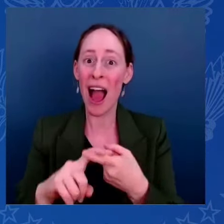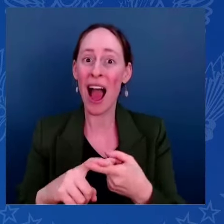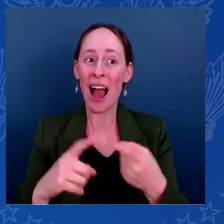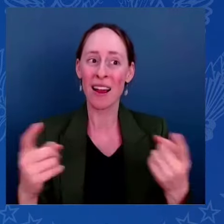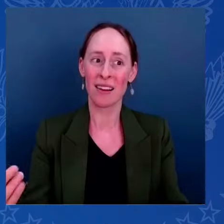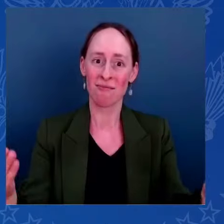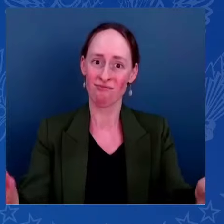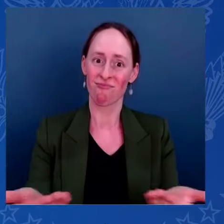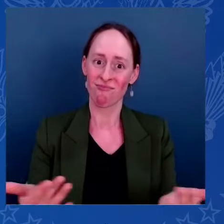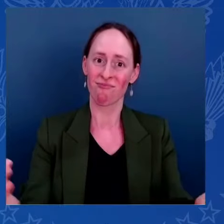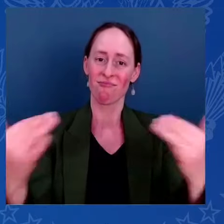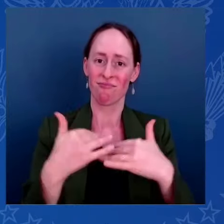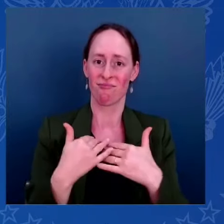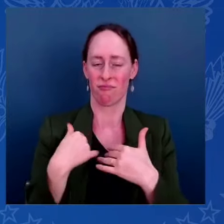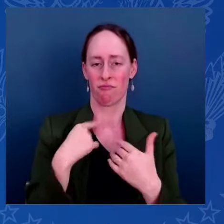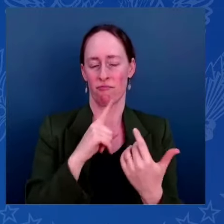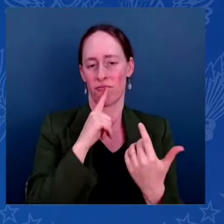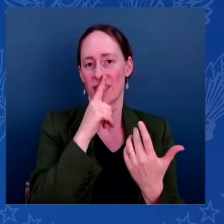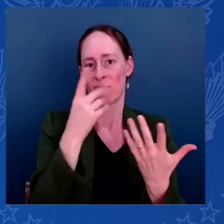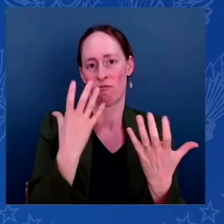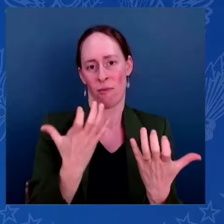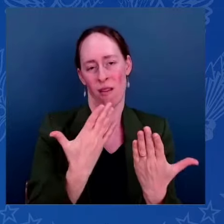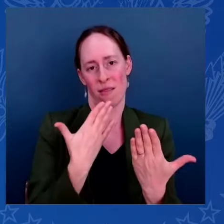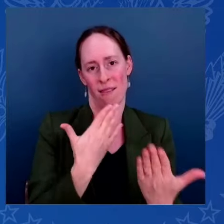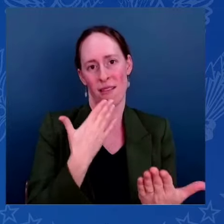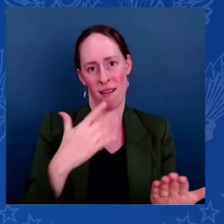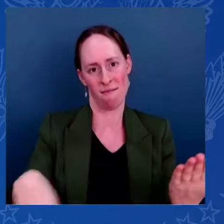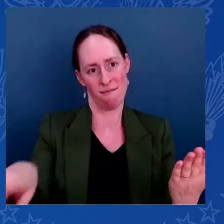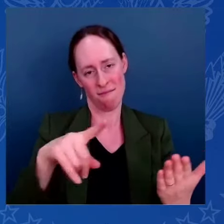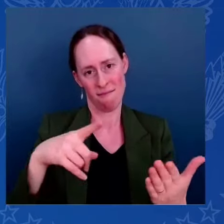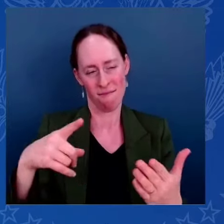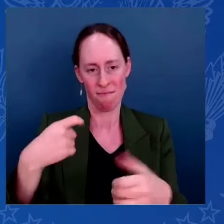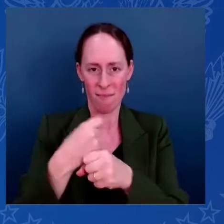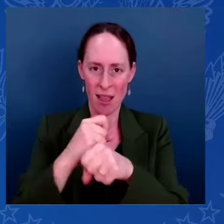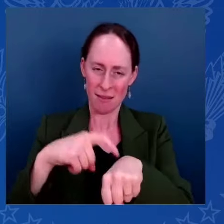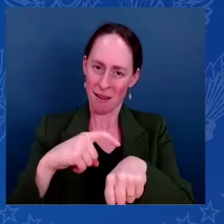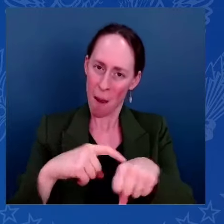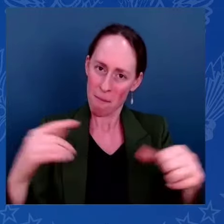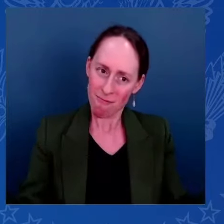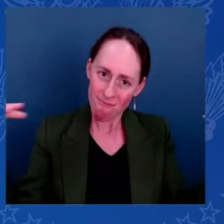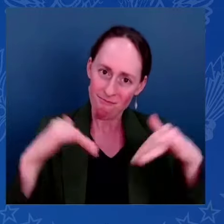for your presence here today. It is one of the greatest honors of my life to be asked to stand before you.